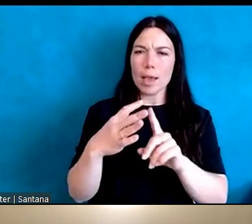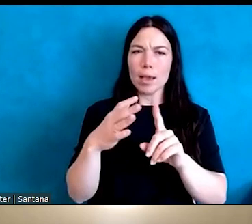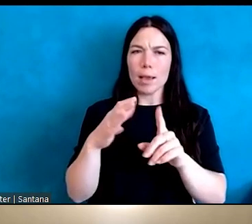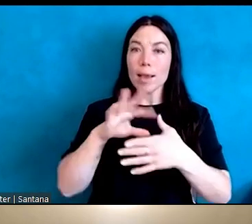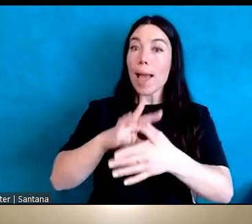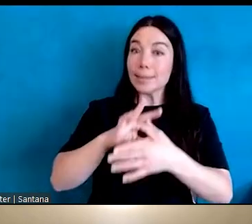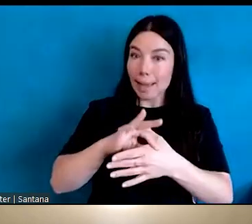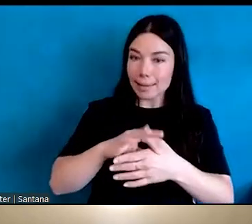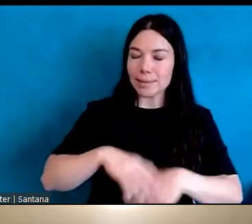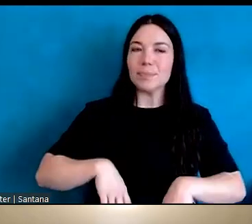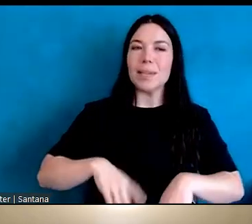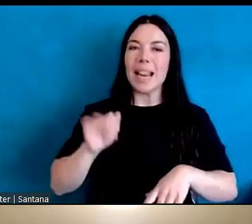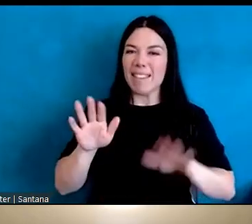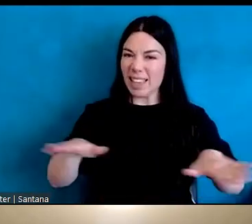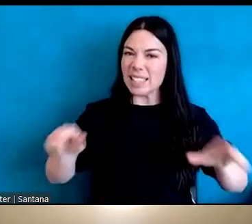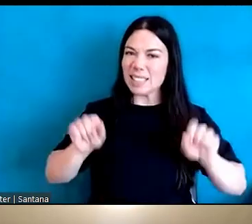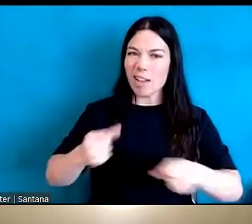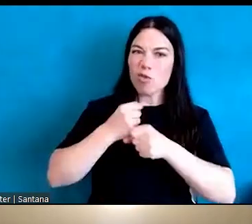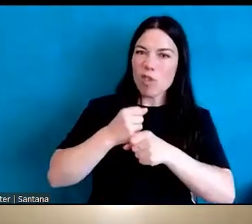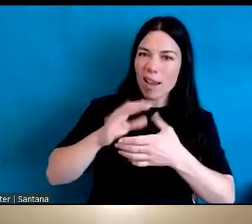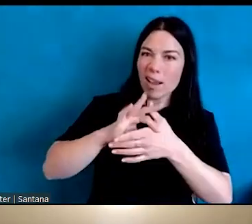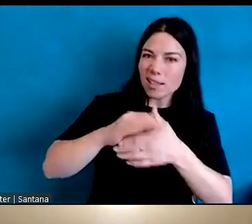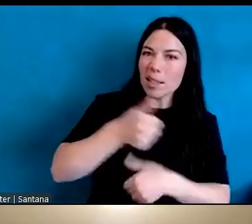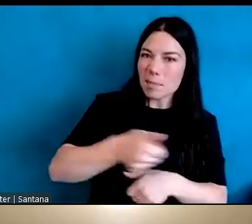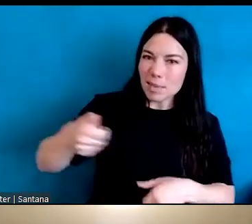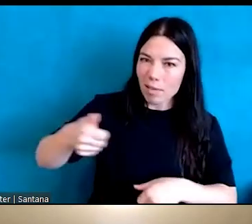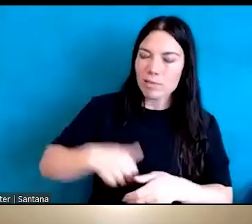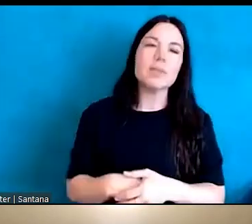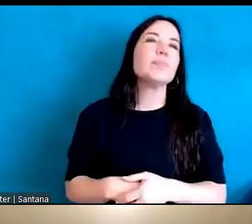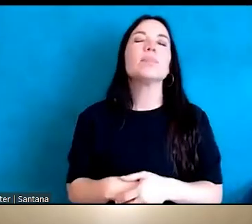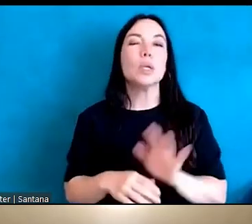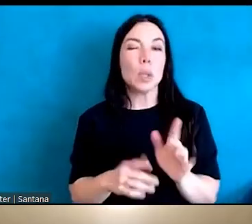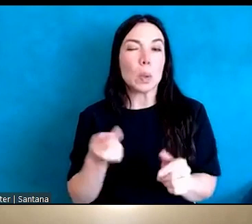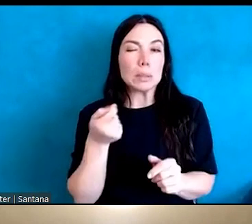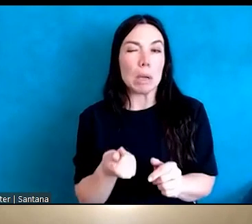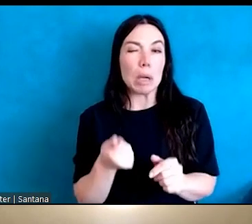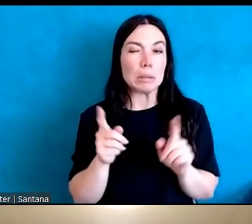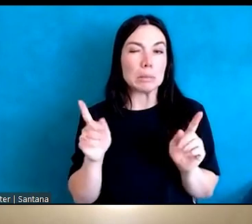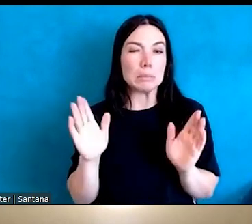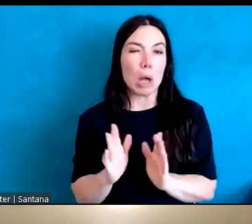So interestingly, we found that this very small difference in the affordance of the toys